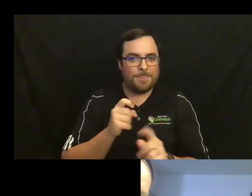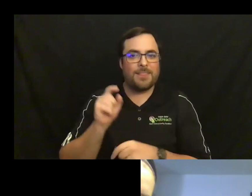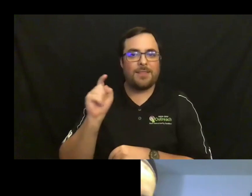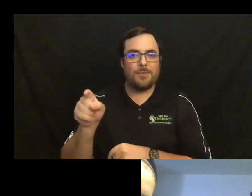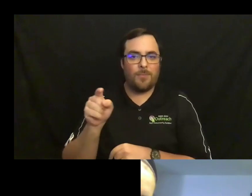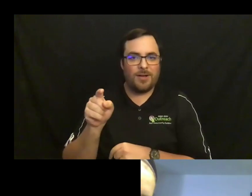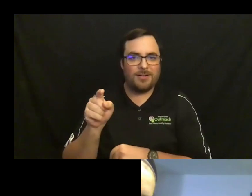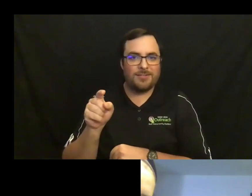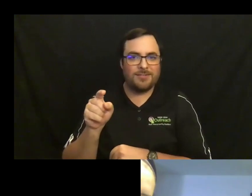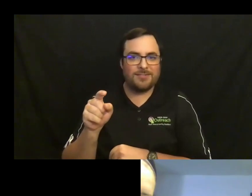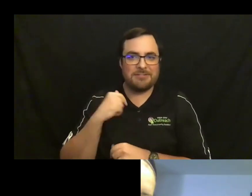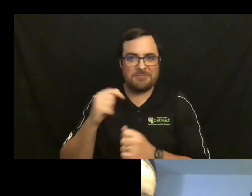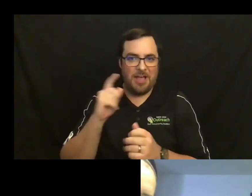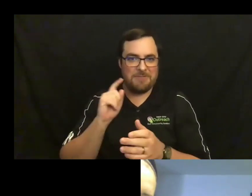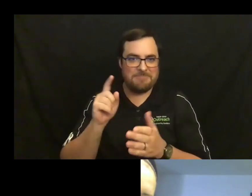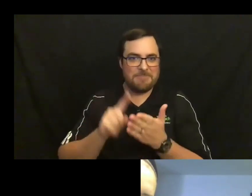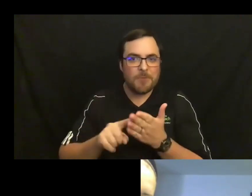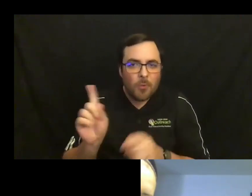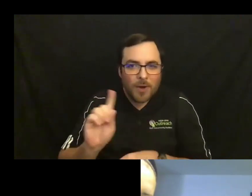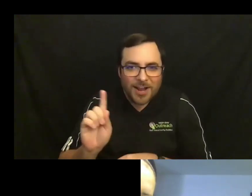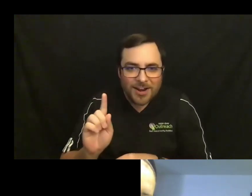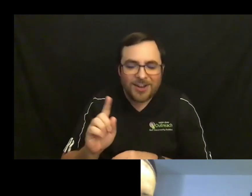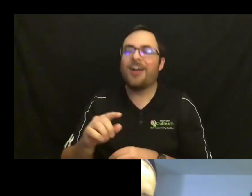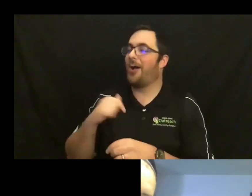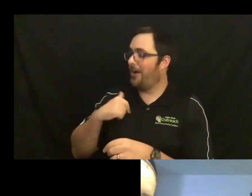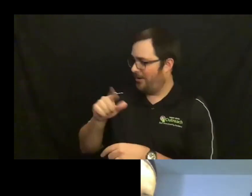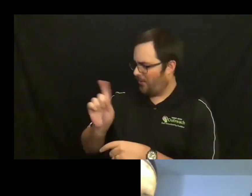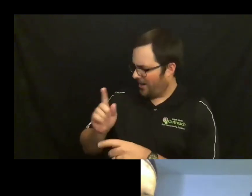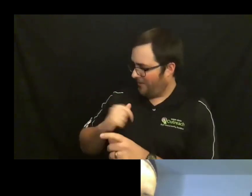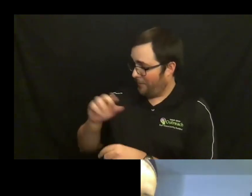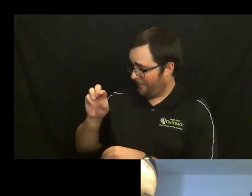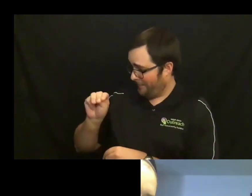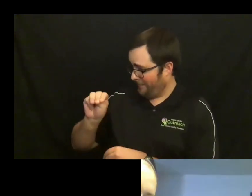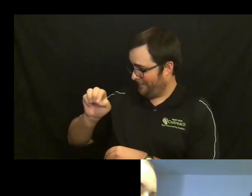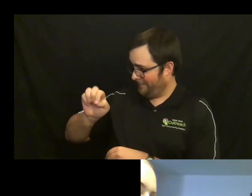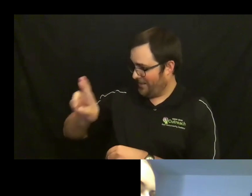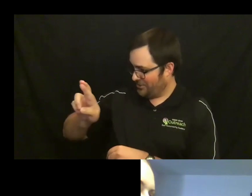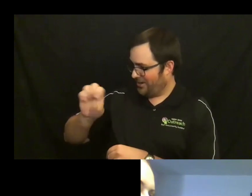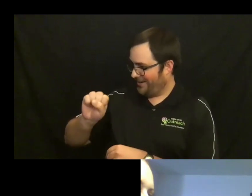Jen: You get them from Mr. Stigler? Gavin: Yeah, I don't know.